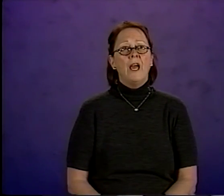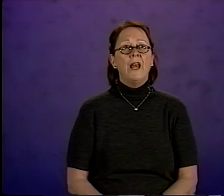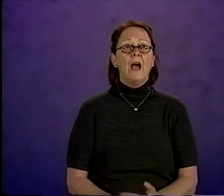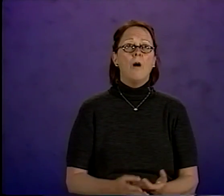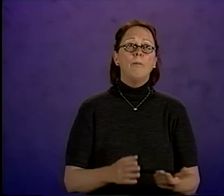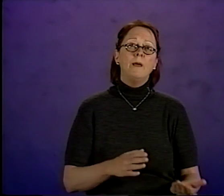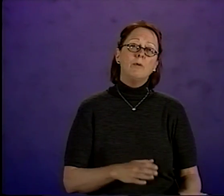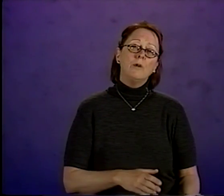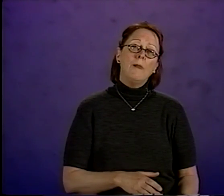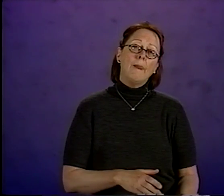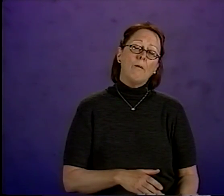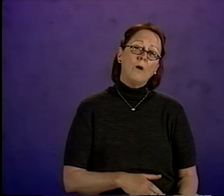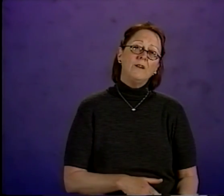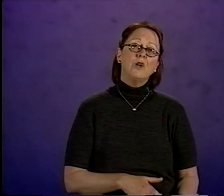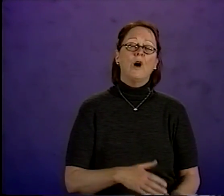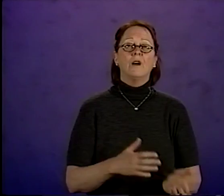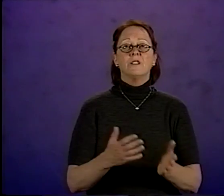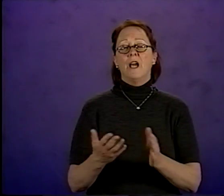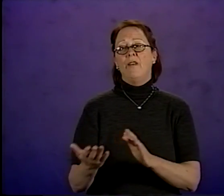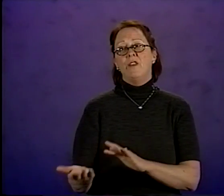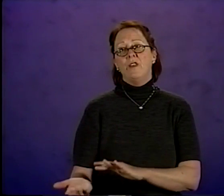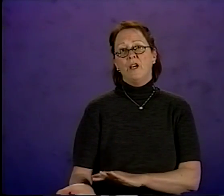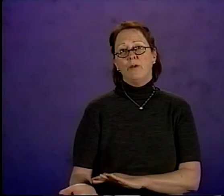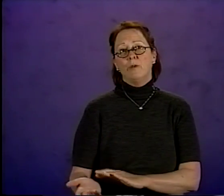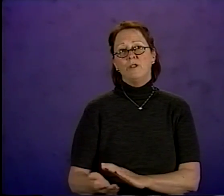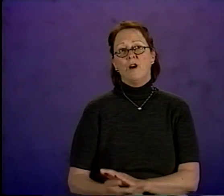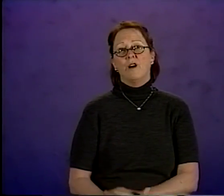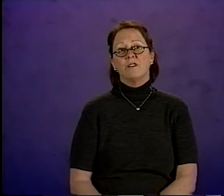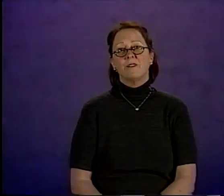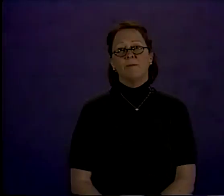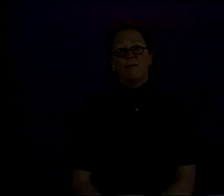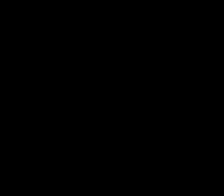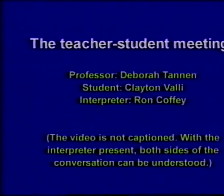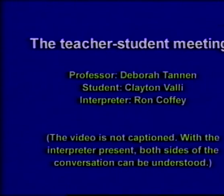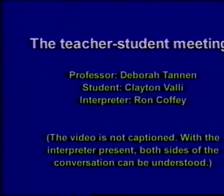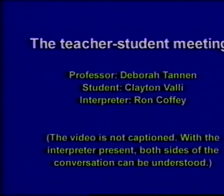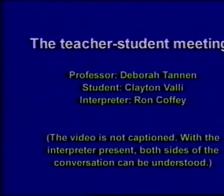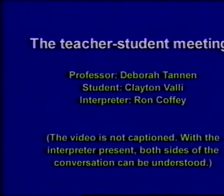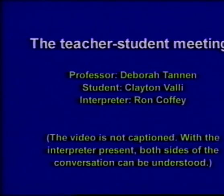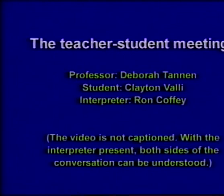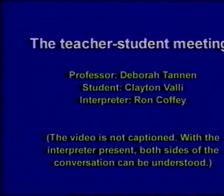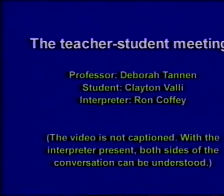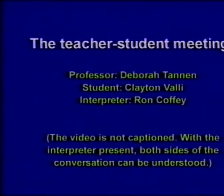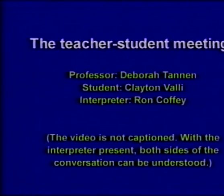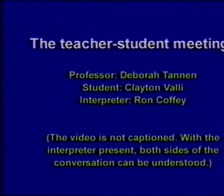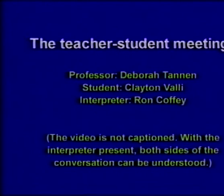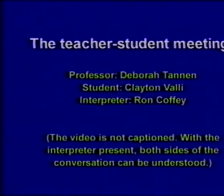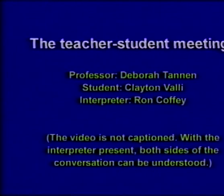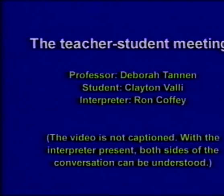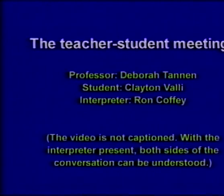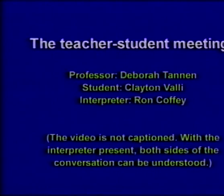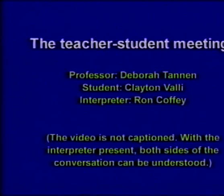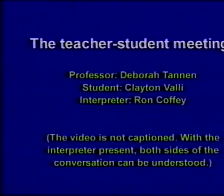and how people --one talks and then the other one talks.